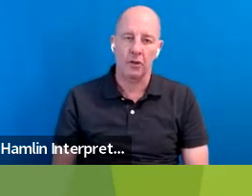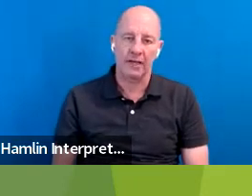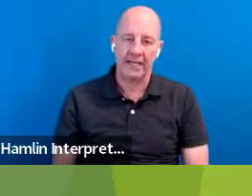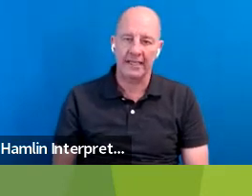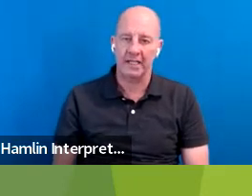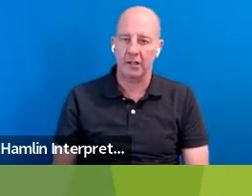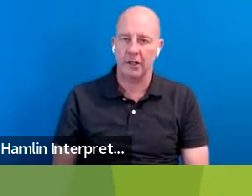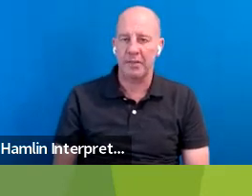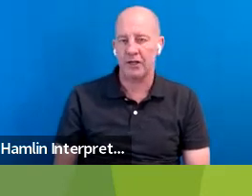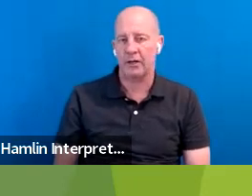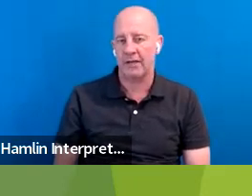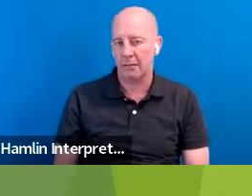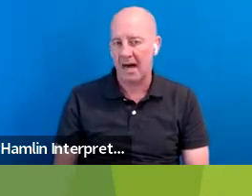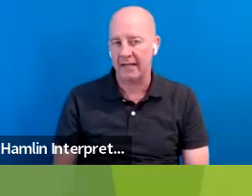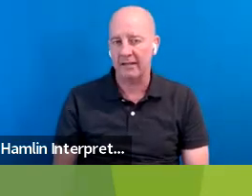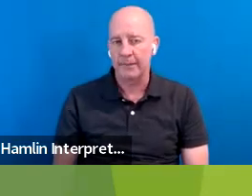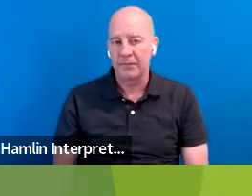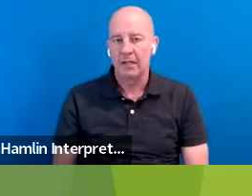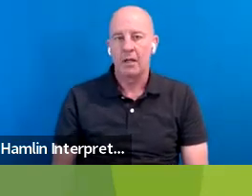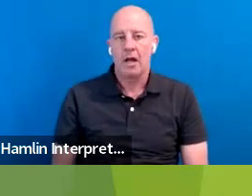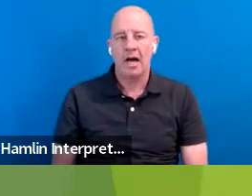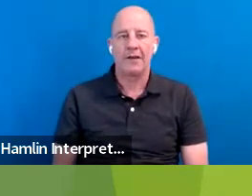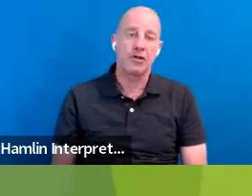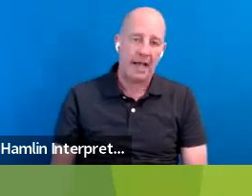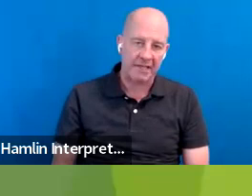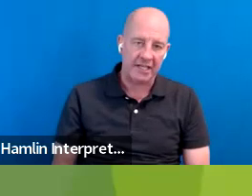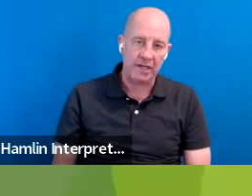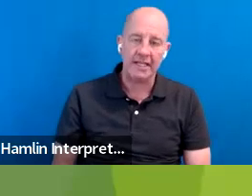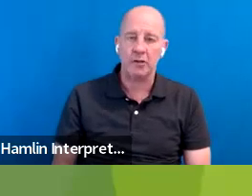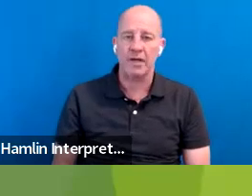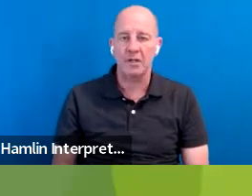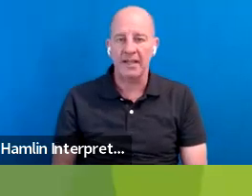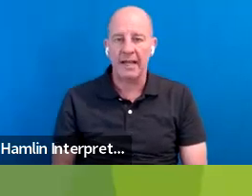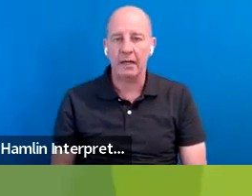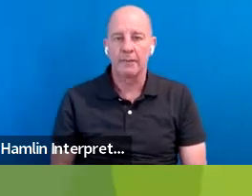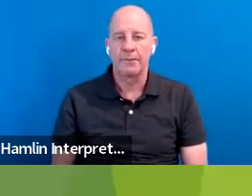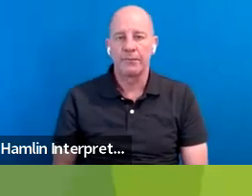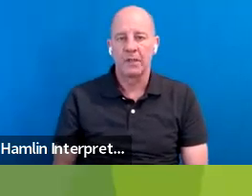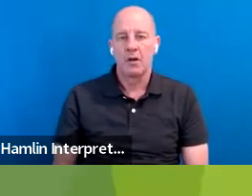doing and they can get a clear picture in their mind. There's no ambiguity that is going to be there.